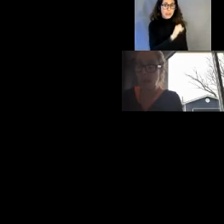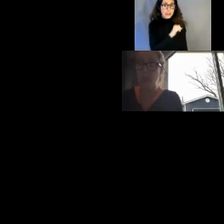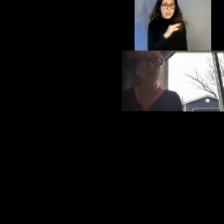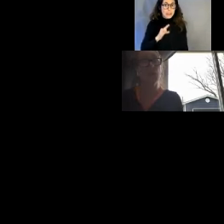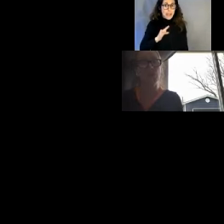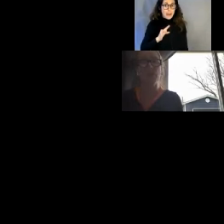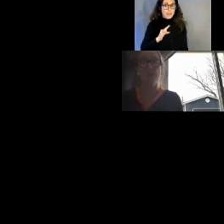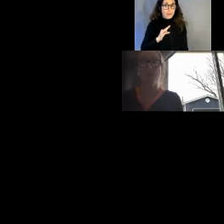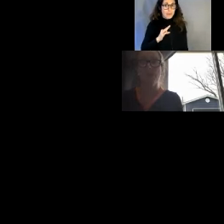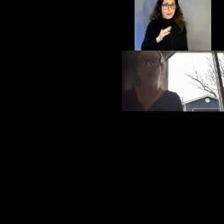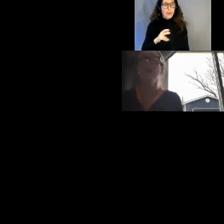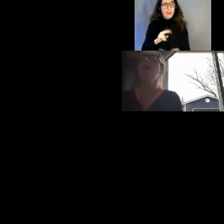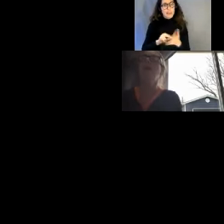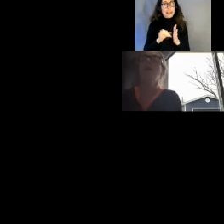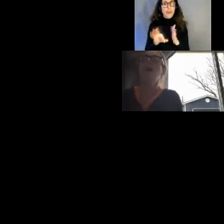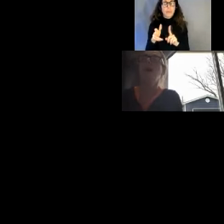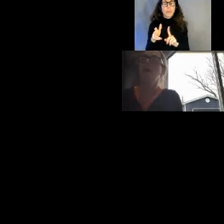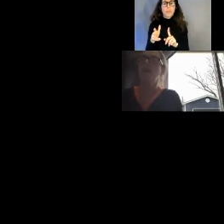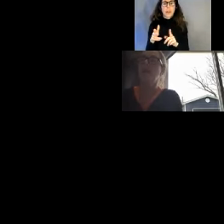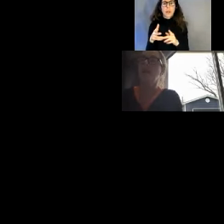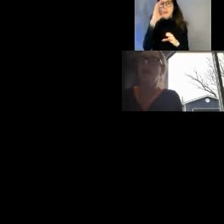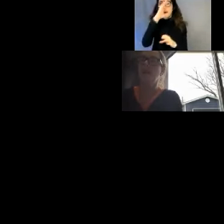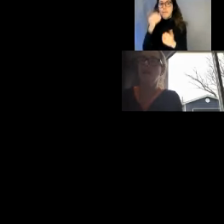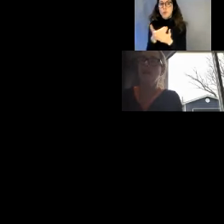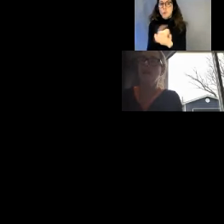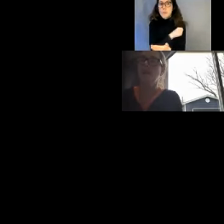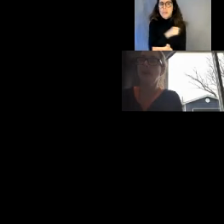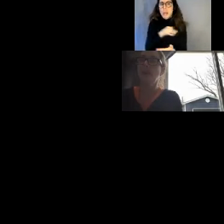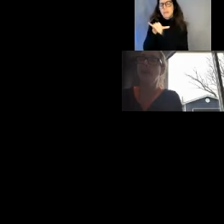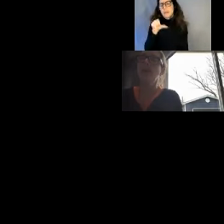It's a little dicey if they are requiring after an